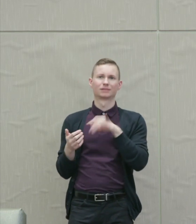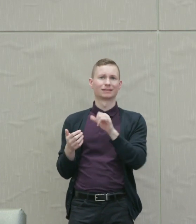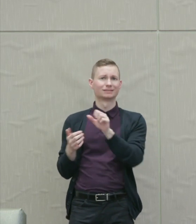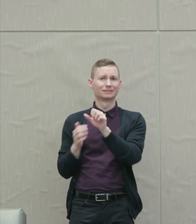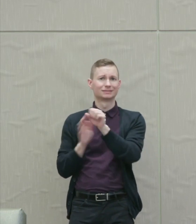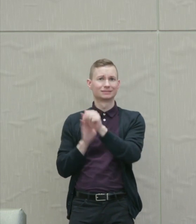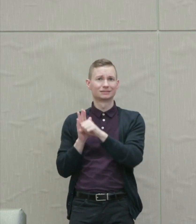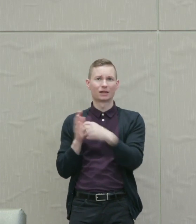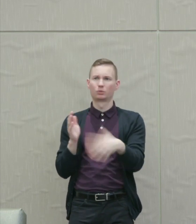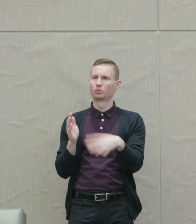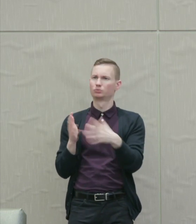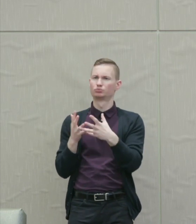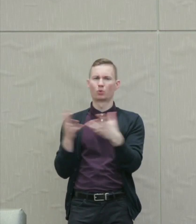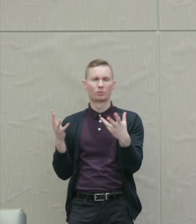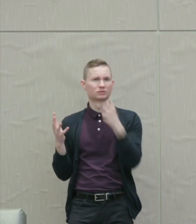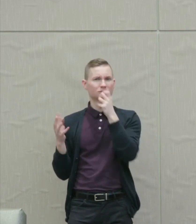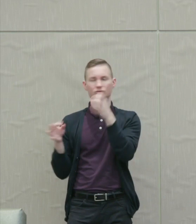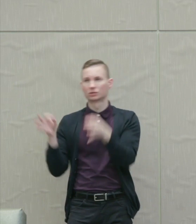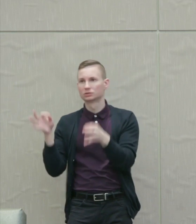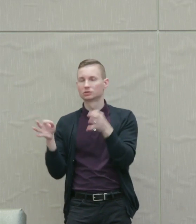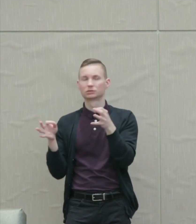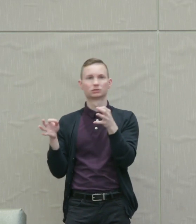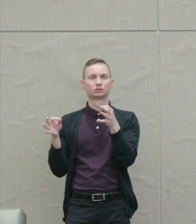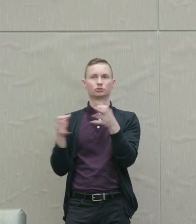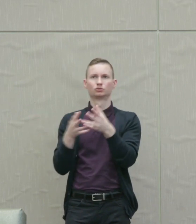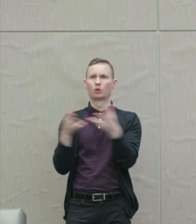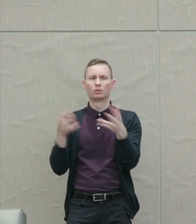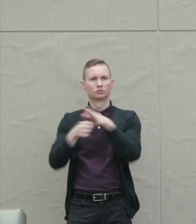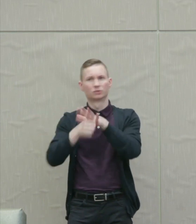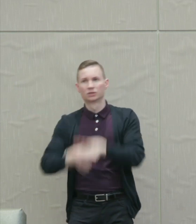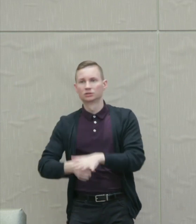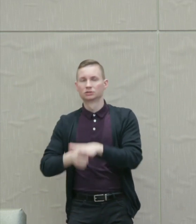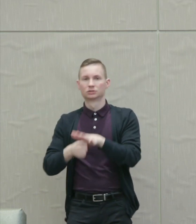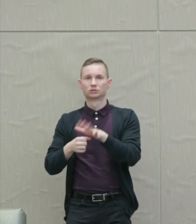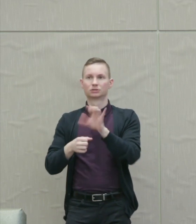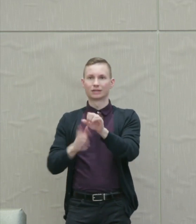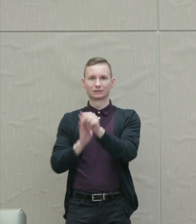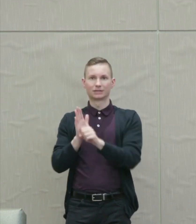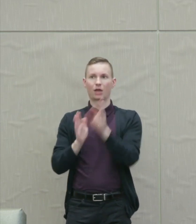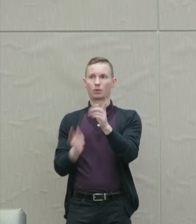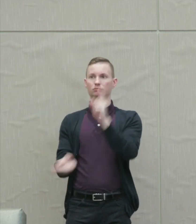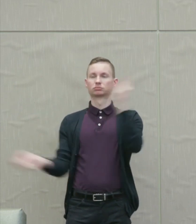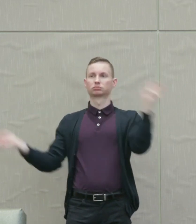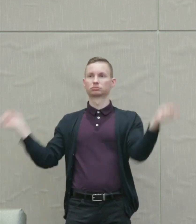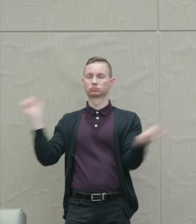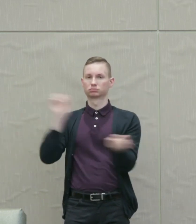heat of injustice, sweltering with the heat of oppression will be transformed into an